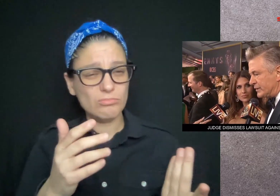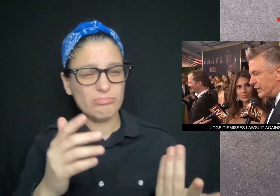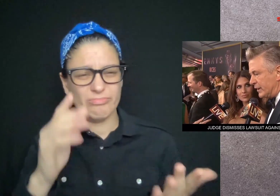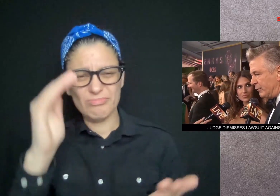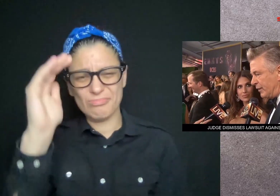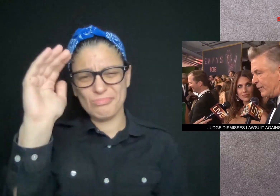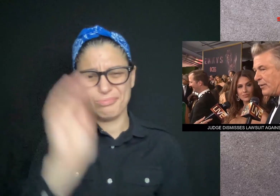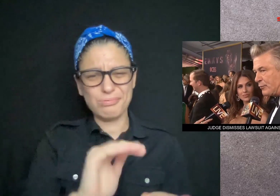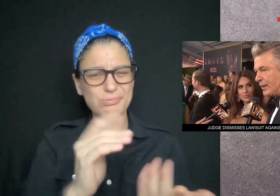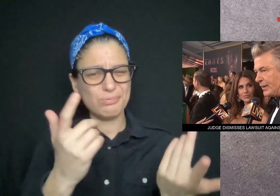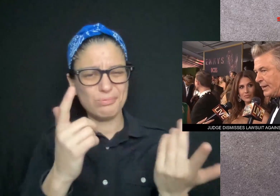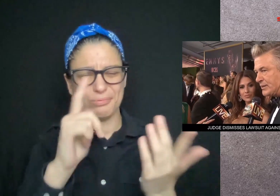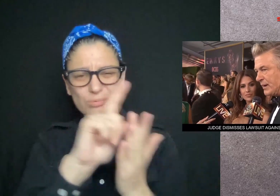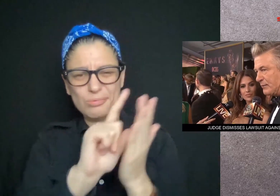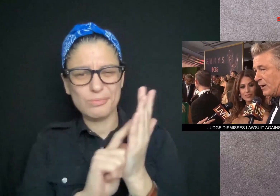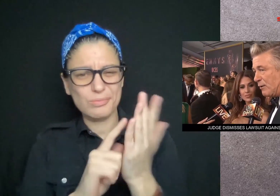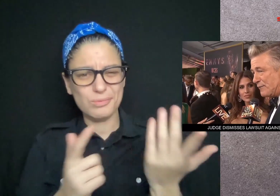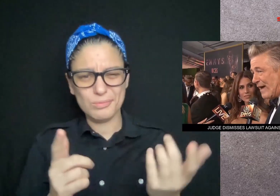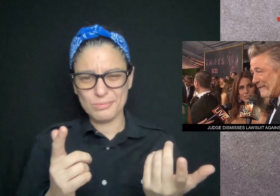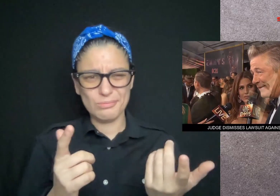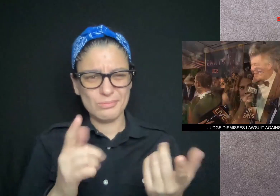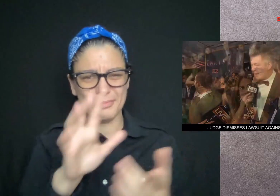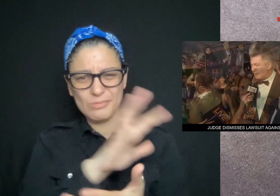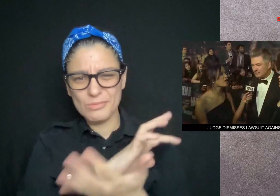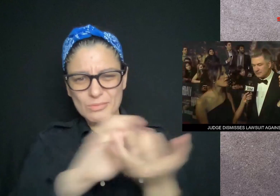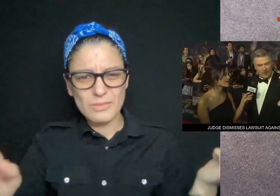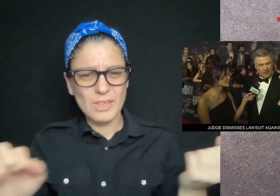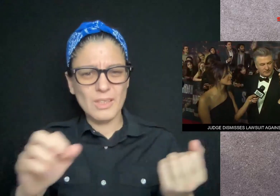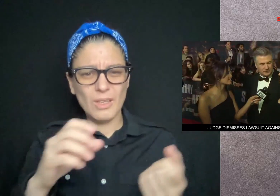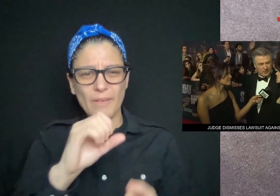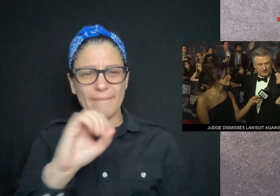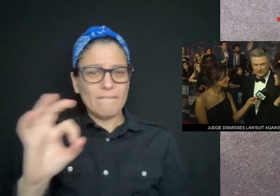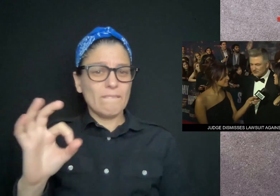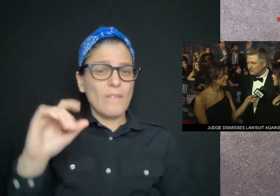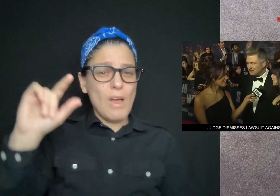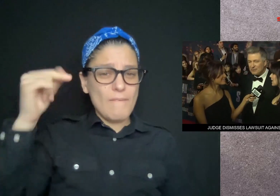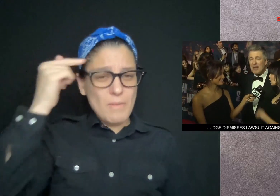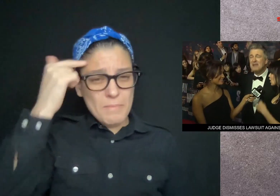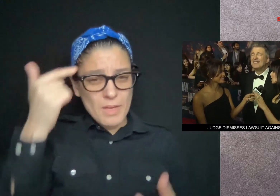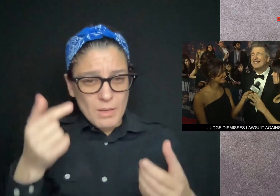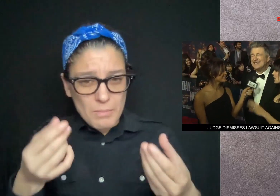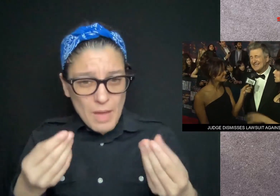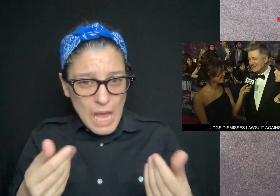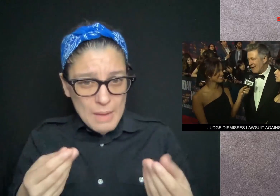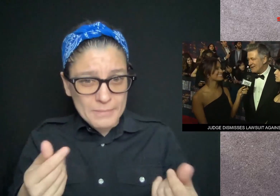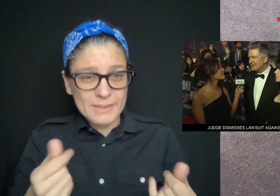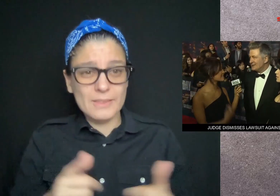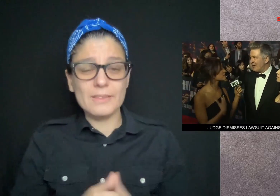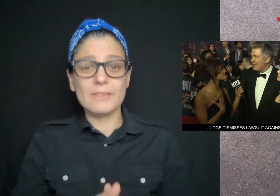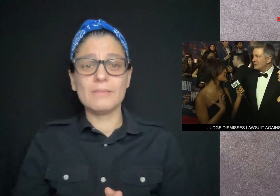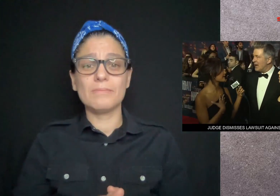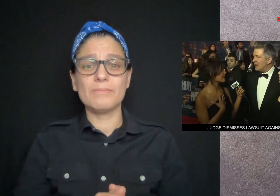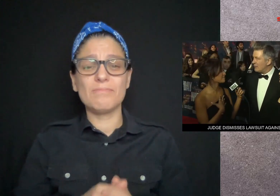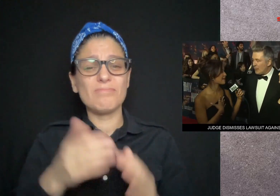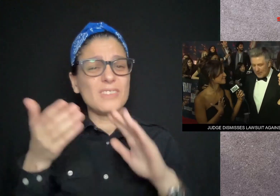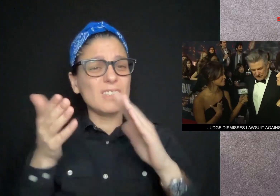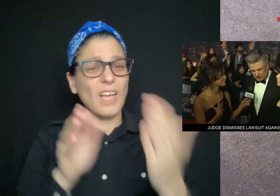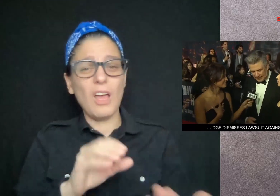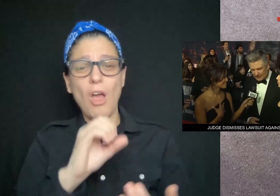he said things like your activities resulted in the unlawful destruction of government property